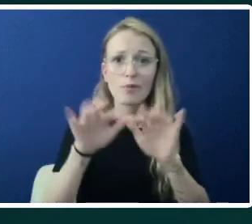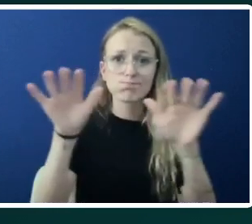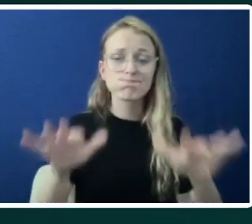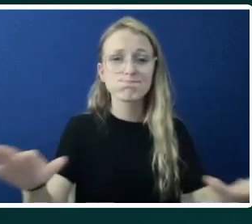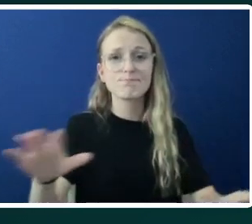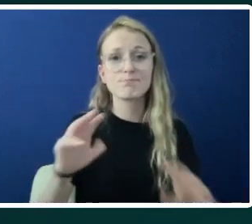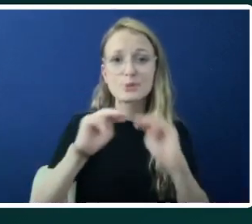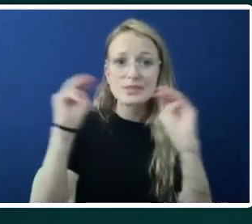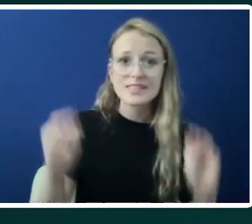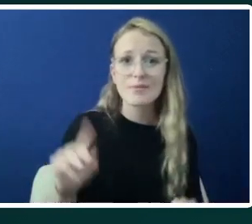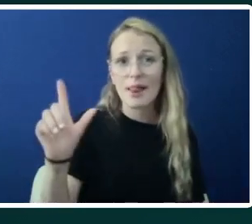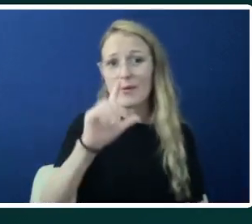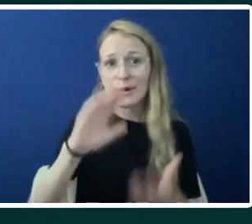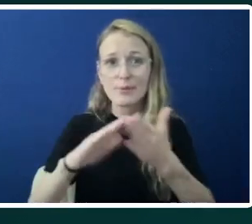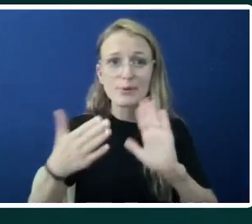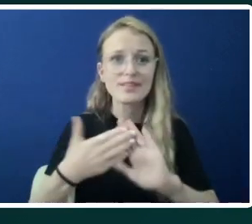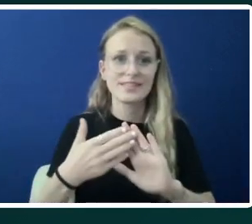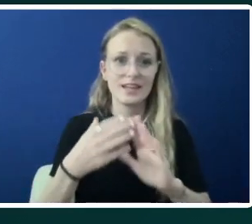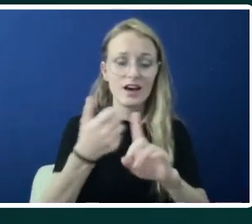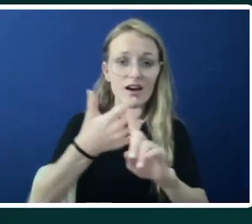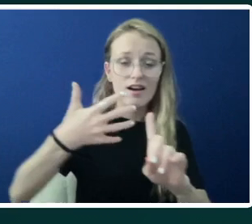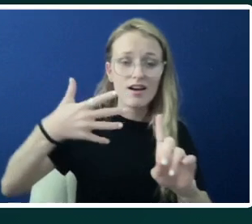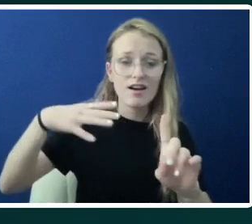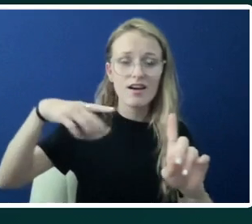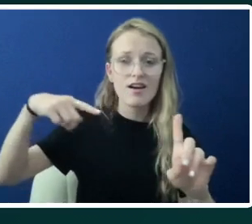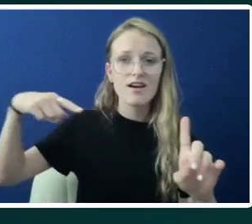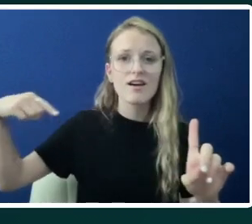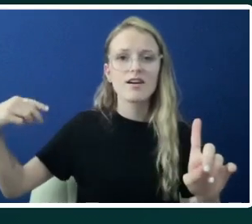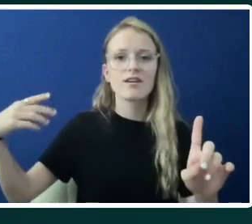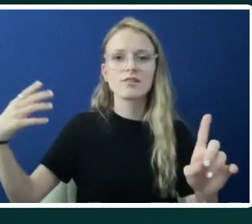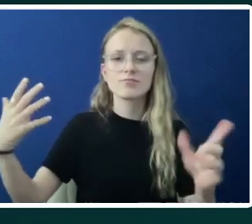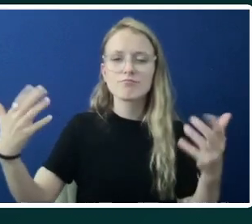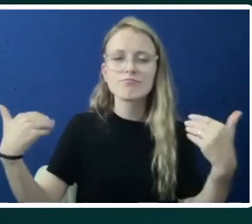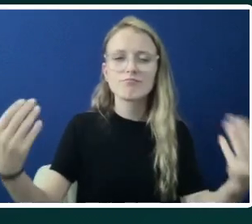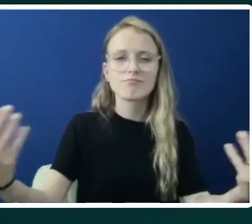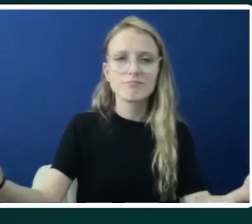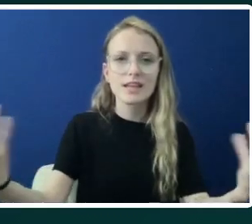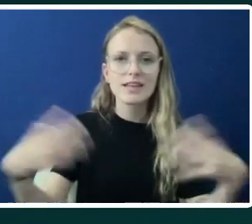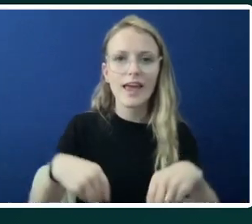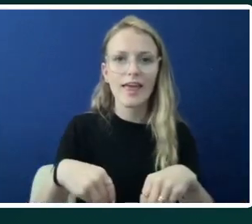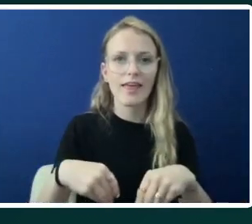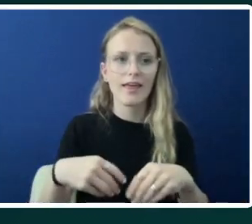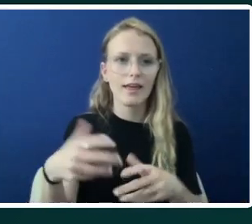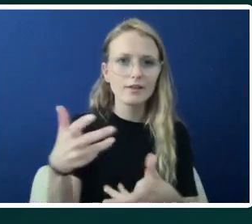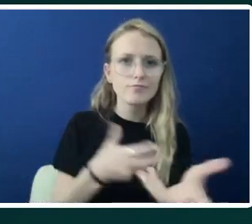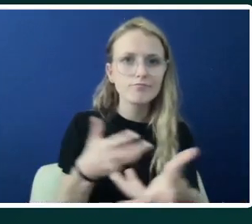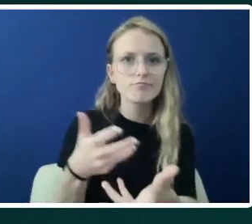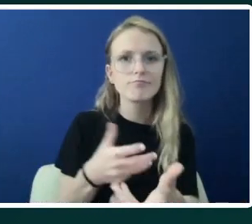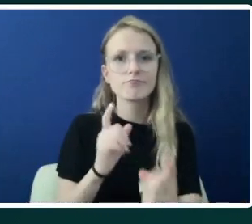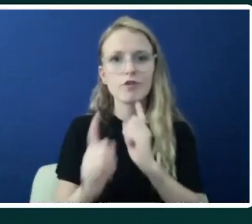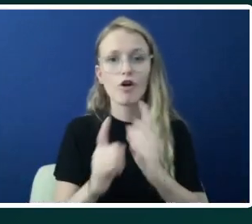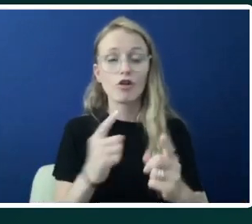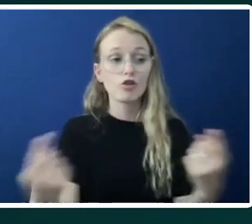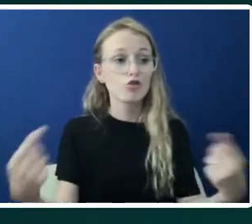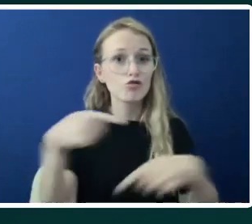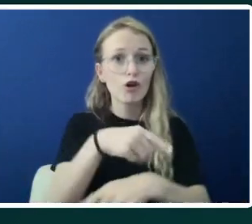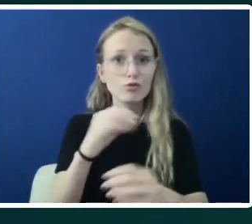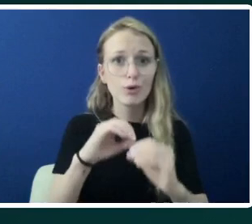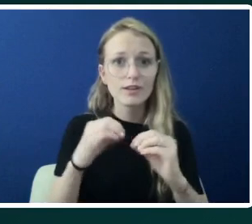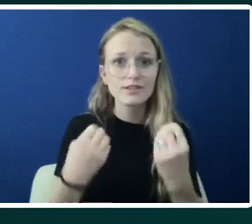and beyond. To engage in dialogue both within and across organizations, to consider how we